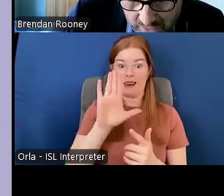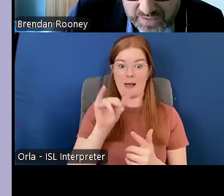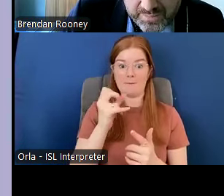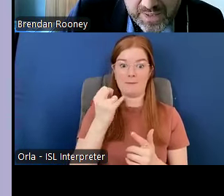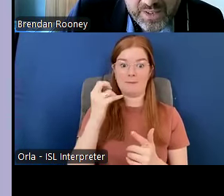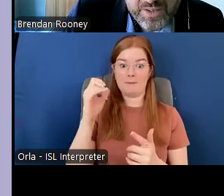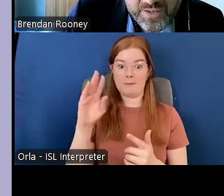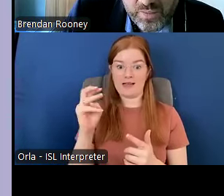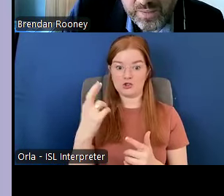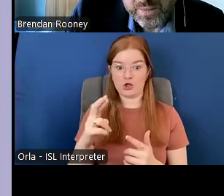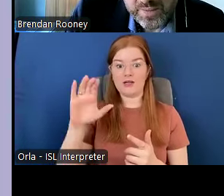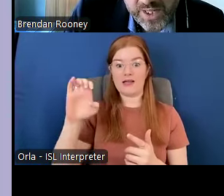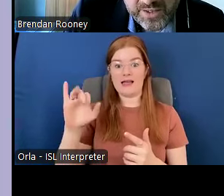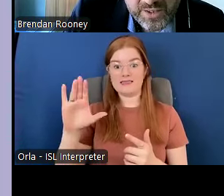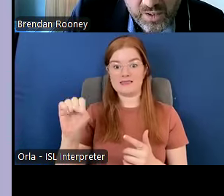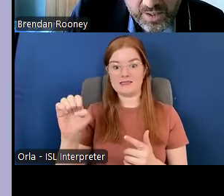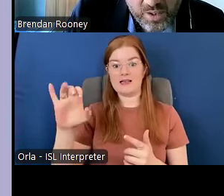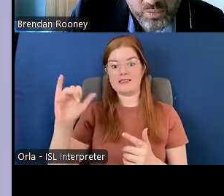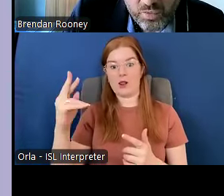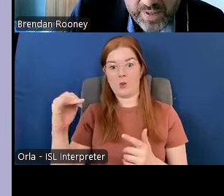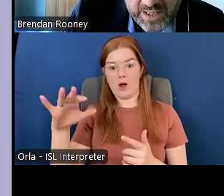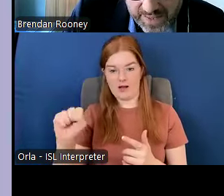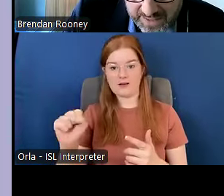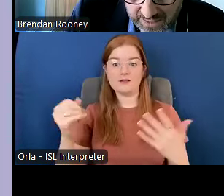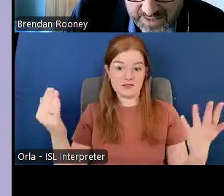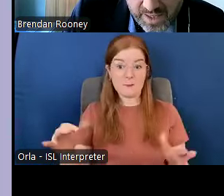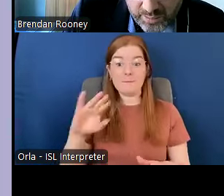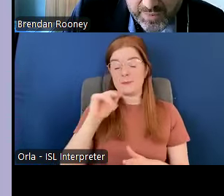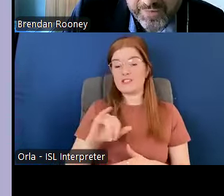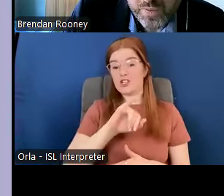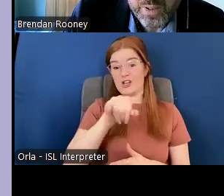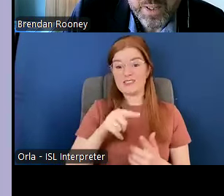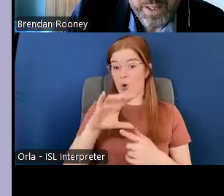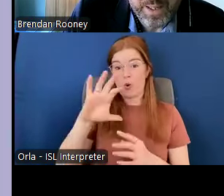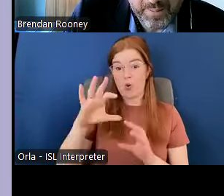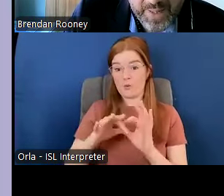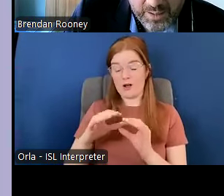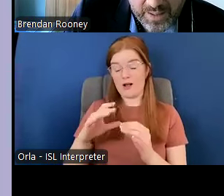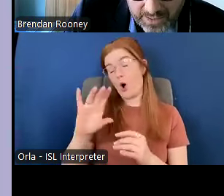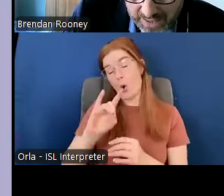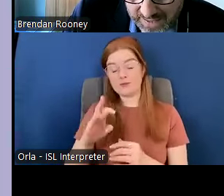Laws, so Jellett and Hone were already painting in this style before Albert Gleizes